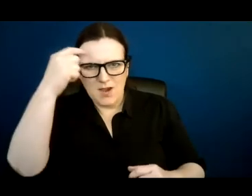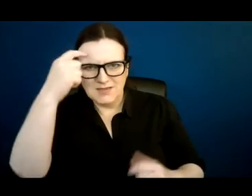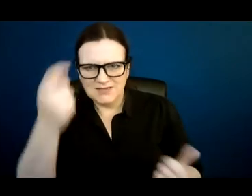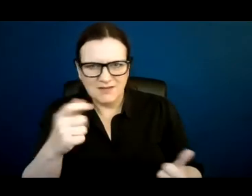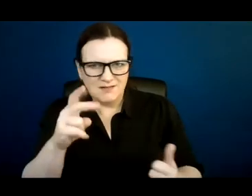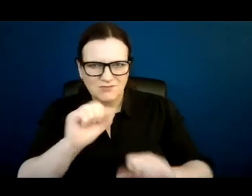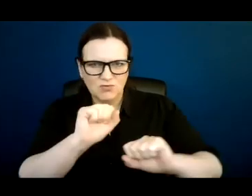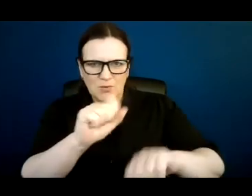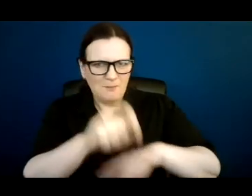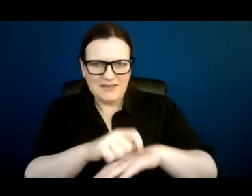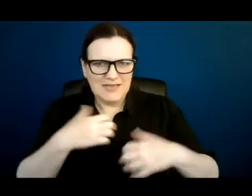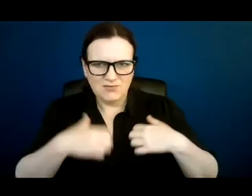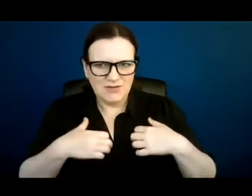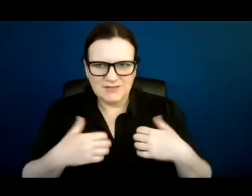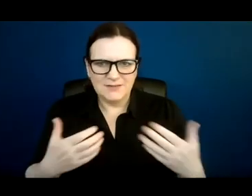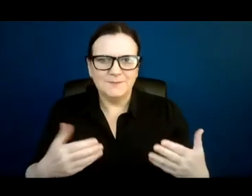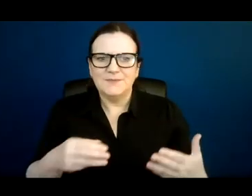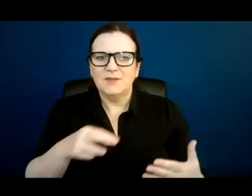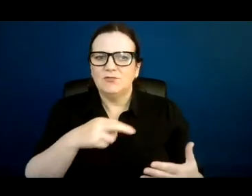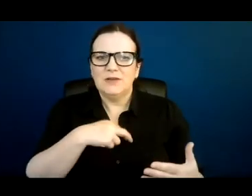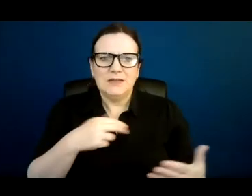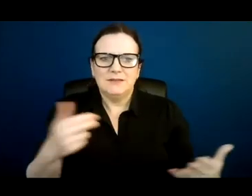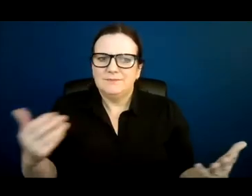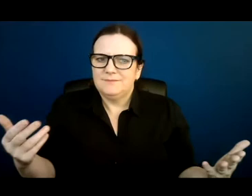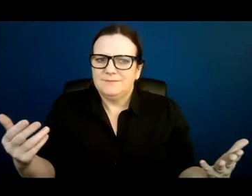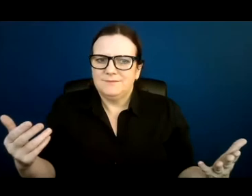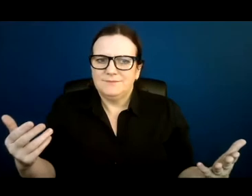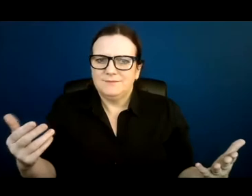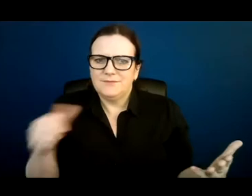the client that that does not breech their fiduciary relationship and it doesn't mean